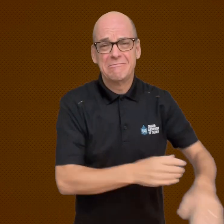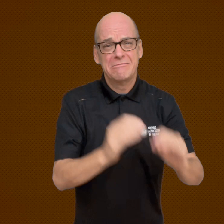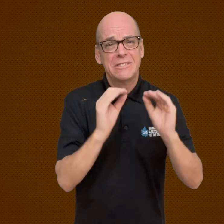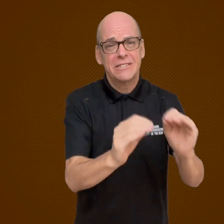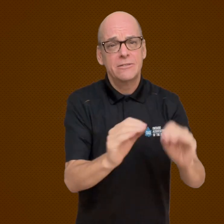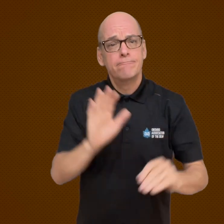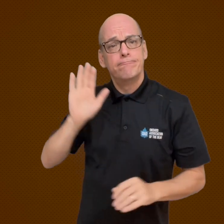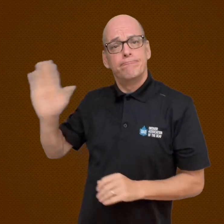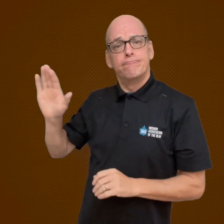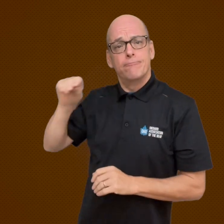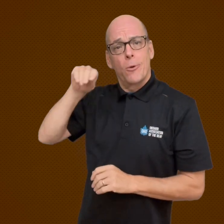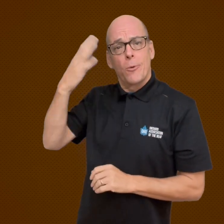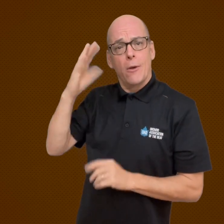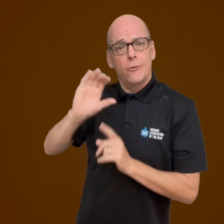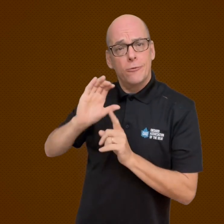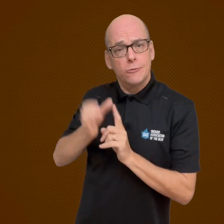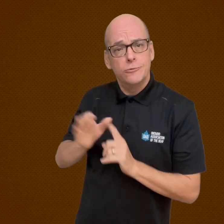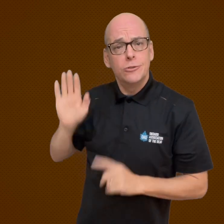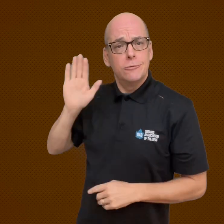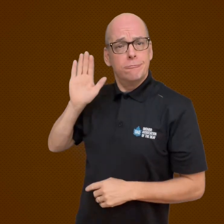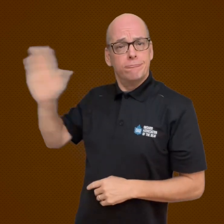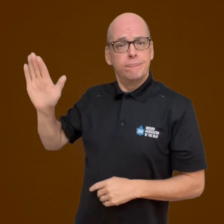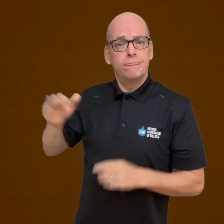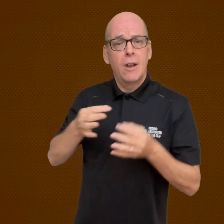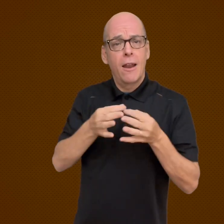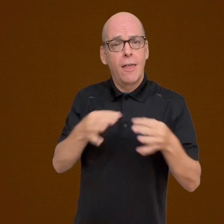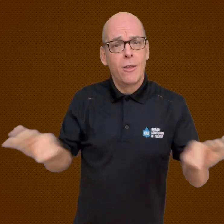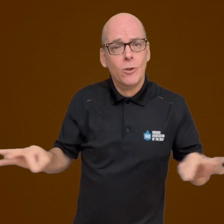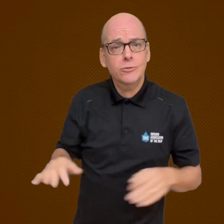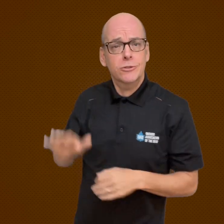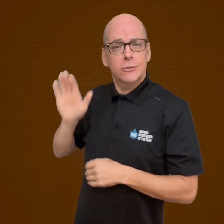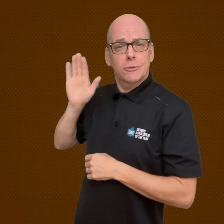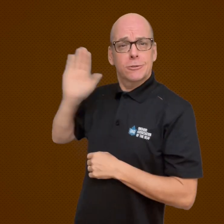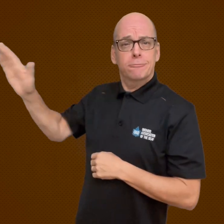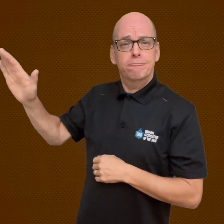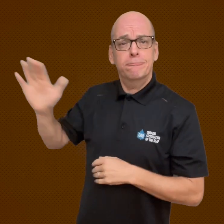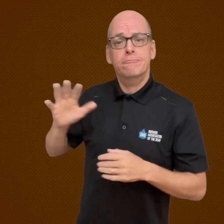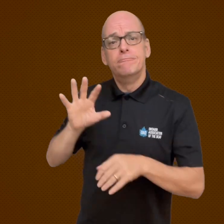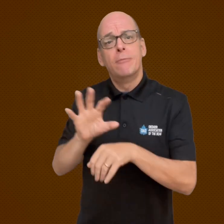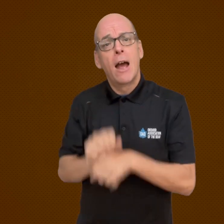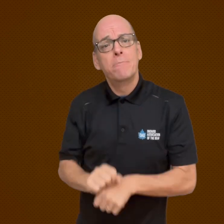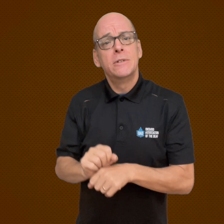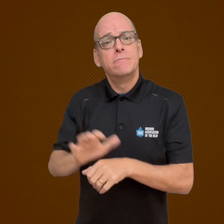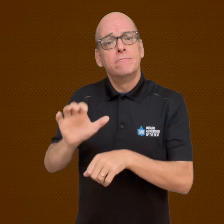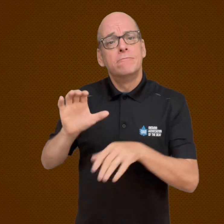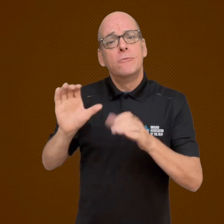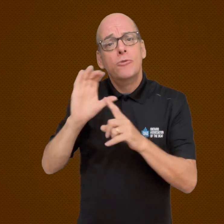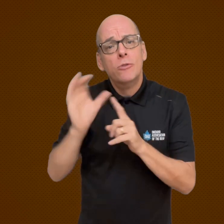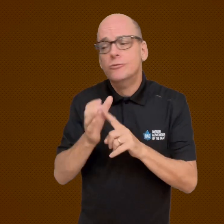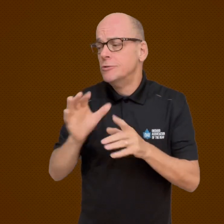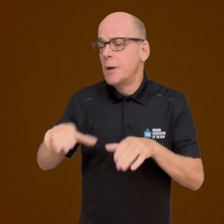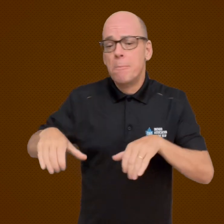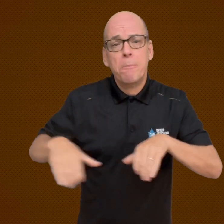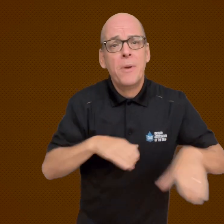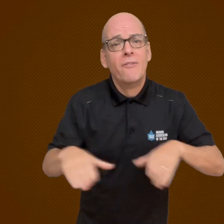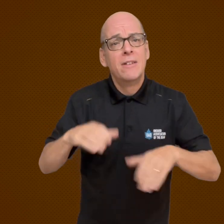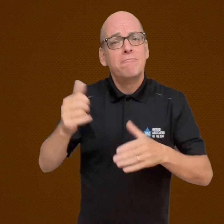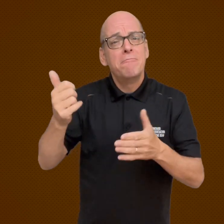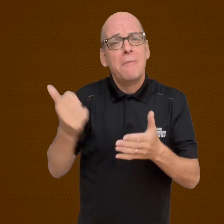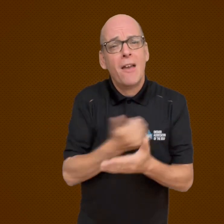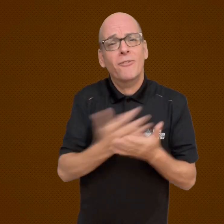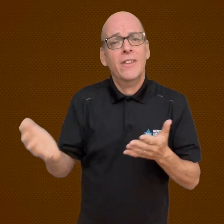They imposed on them their white culture, their language, their habits and norms.